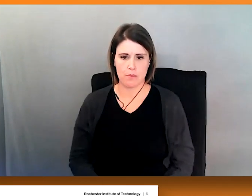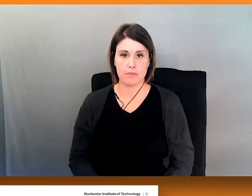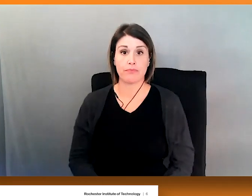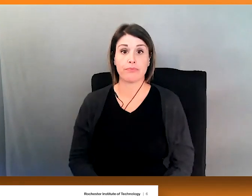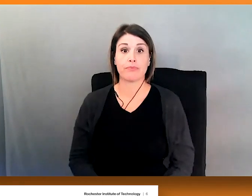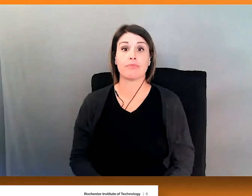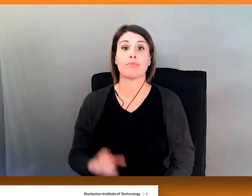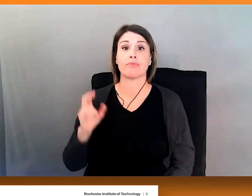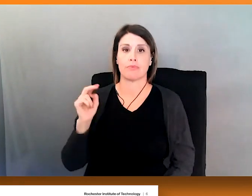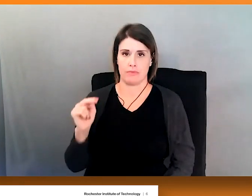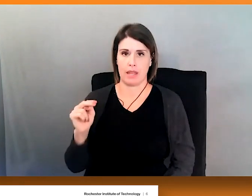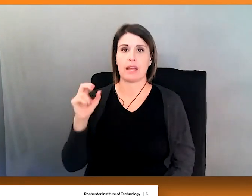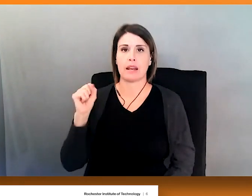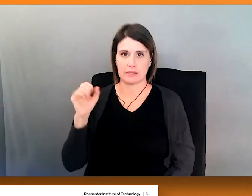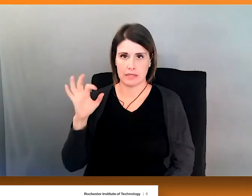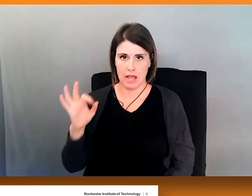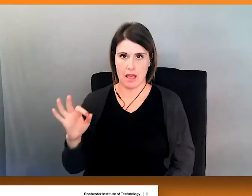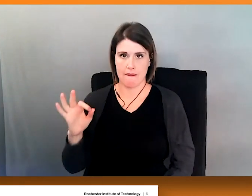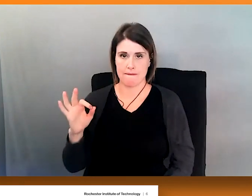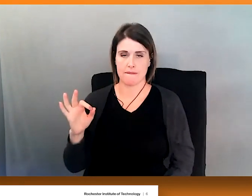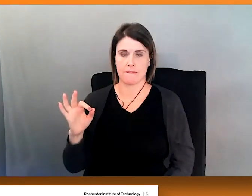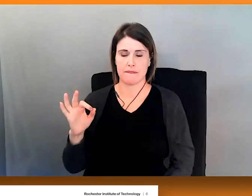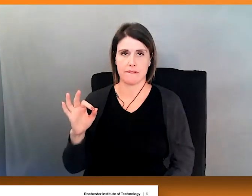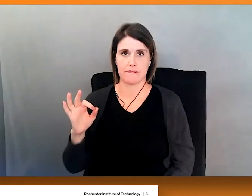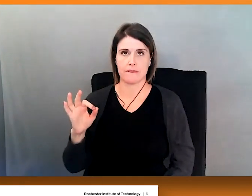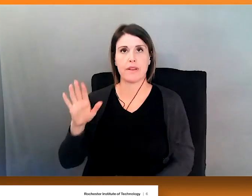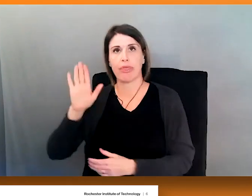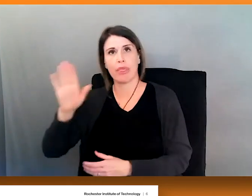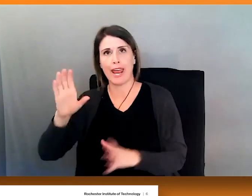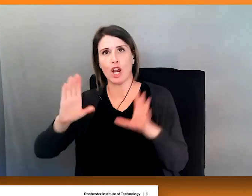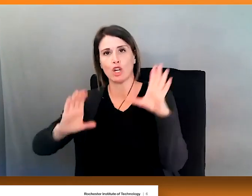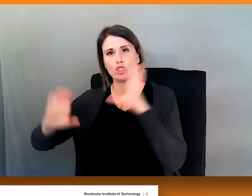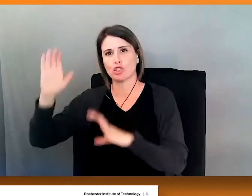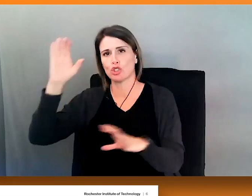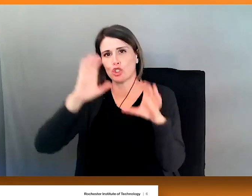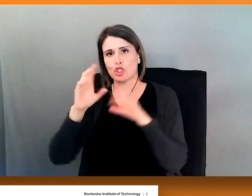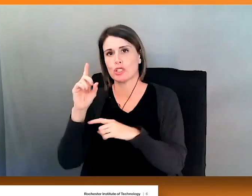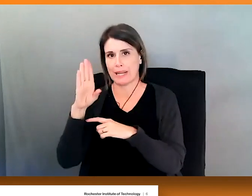NSF, their search database has different filters,